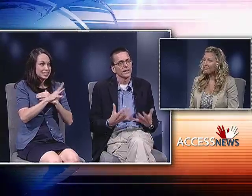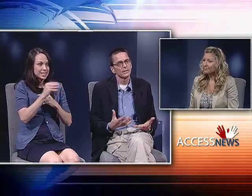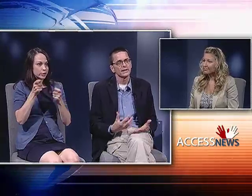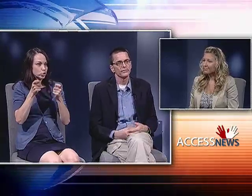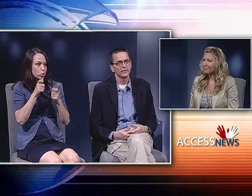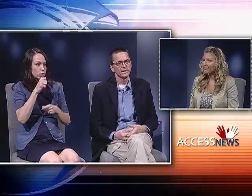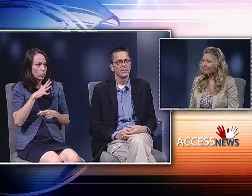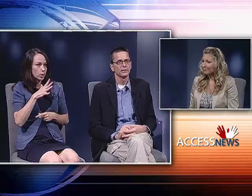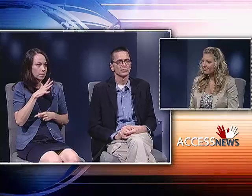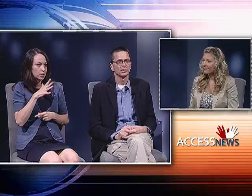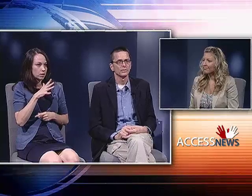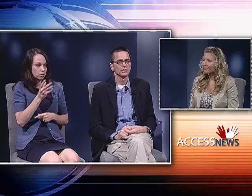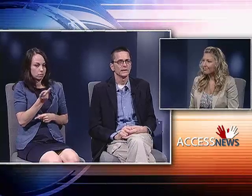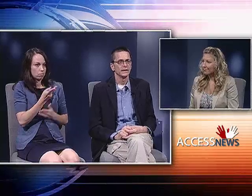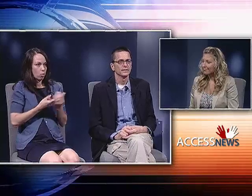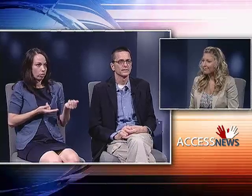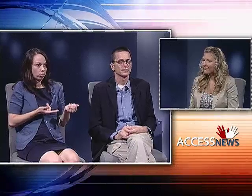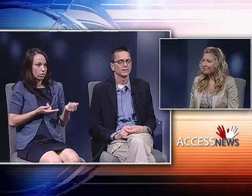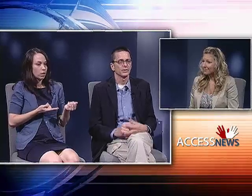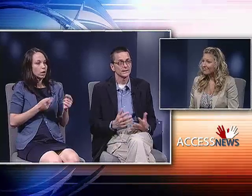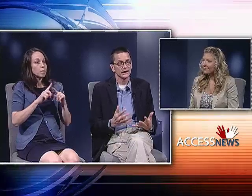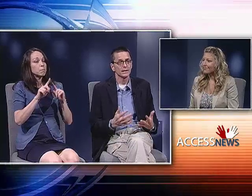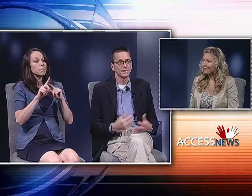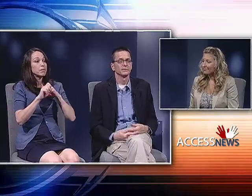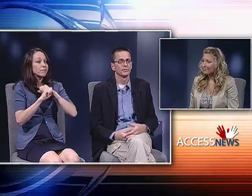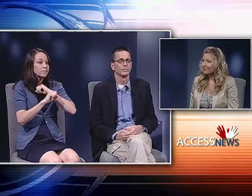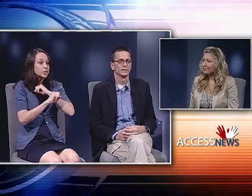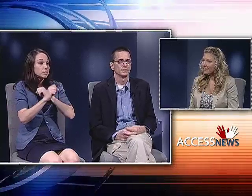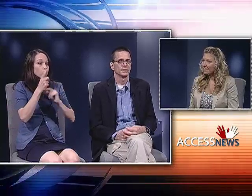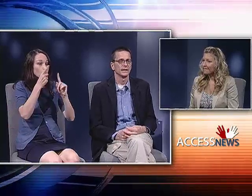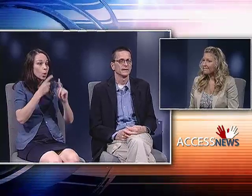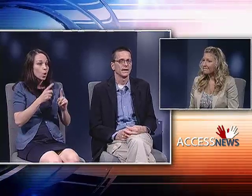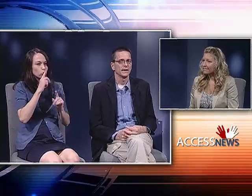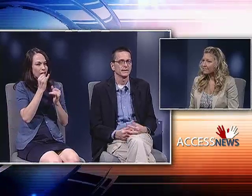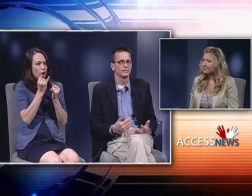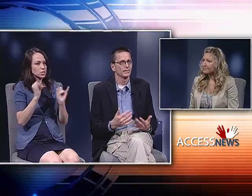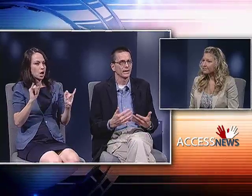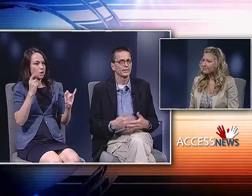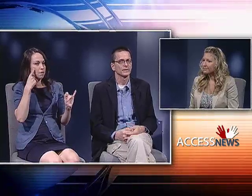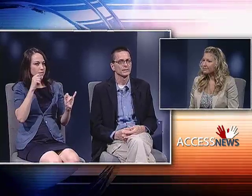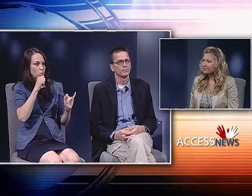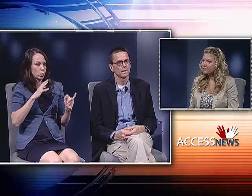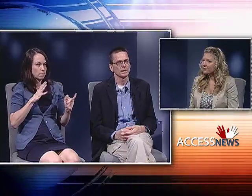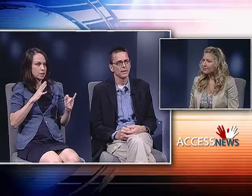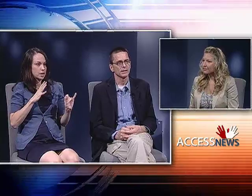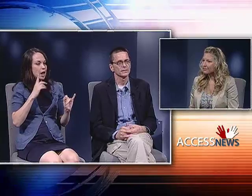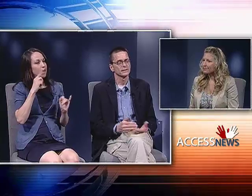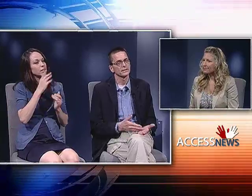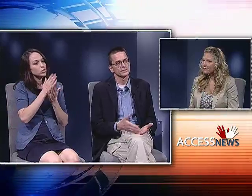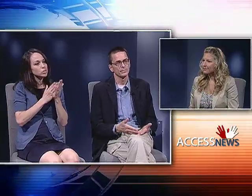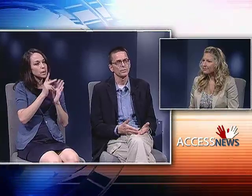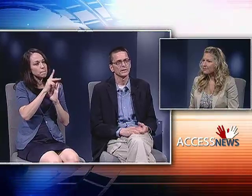And really, the fundamental goal is autonomy for women and I think there are some public policies at this moment